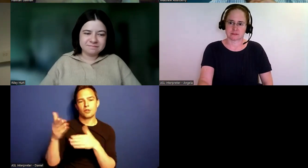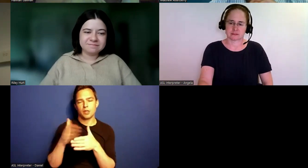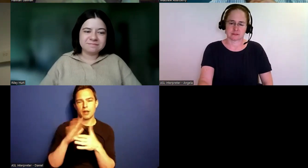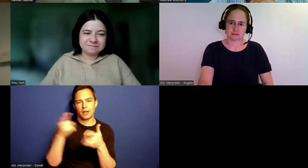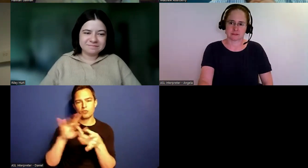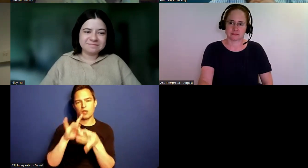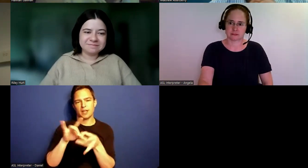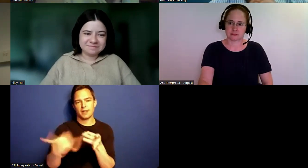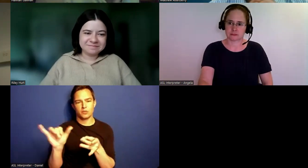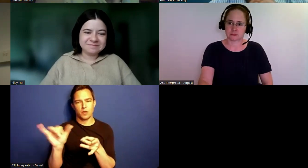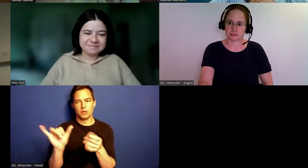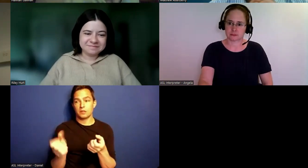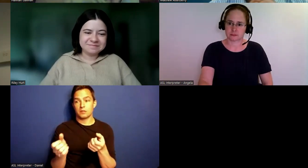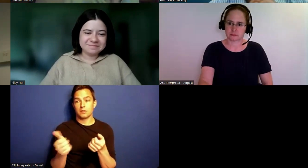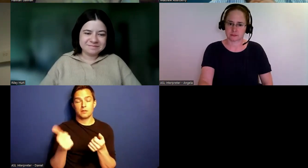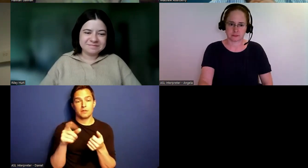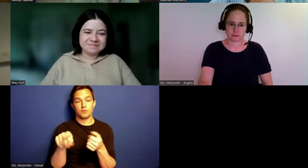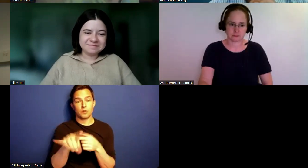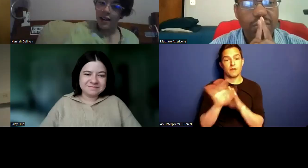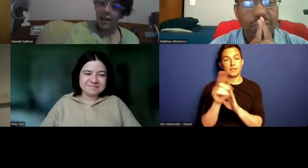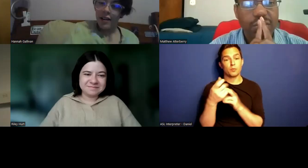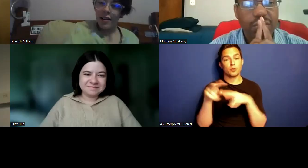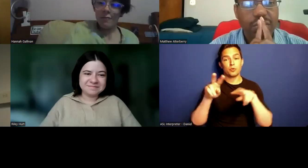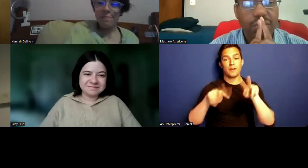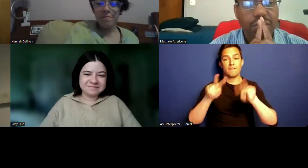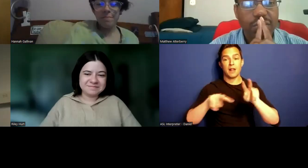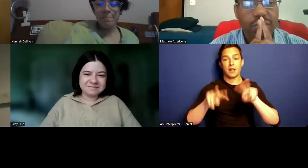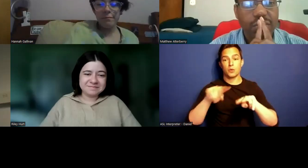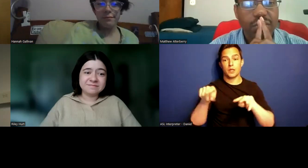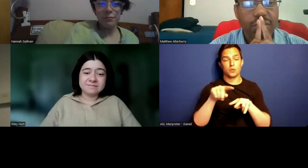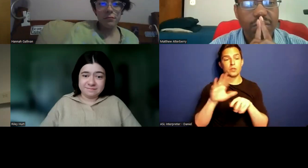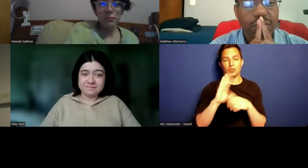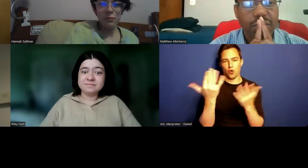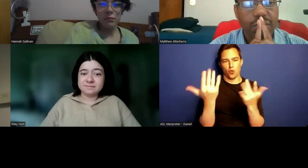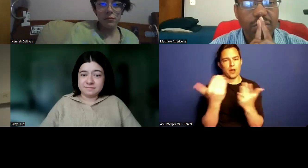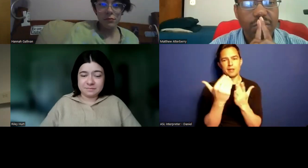even if you find someone to evaluate you, there's a waiting list that is too long,